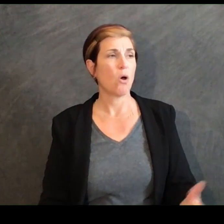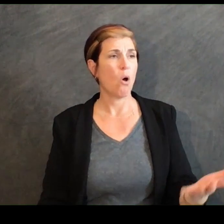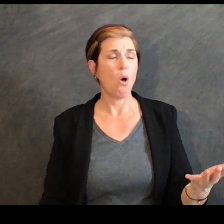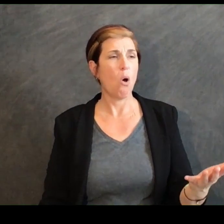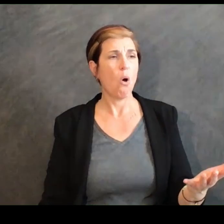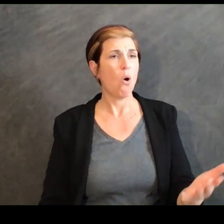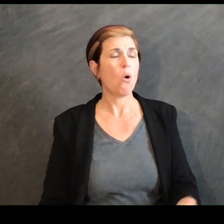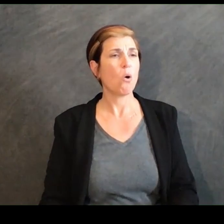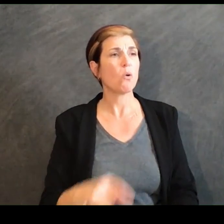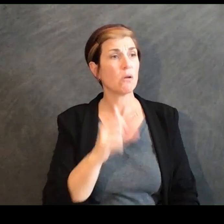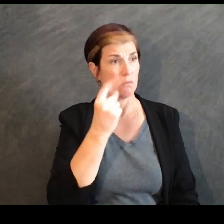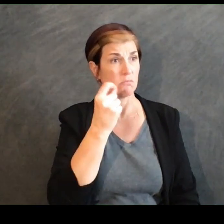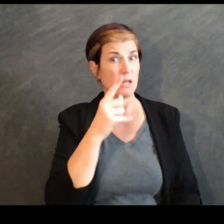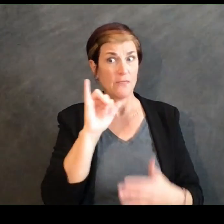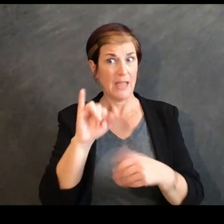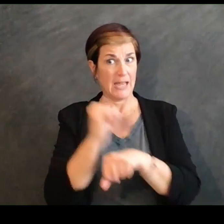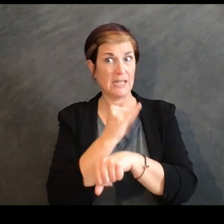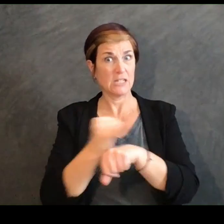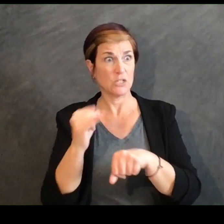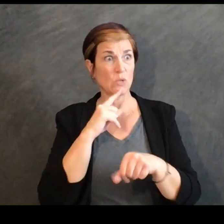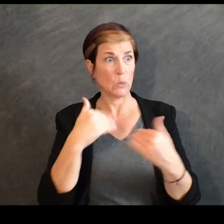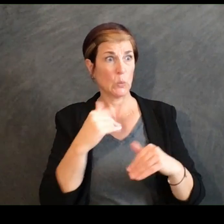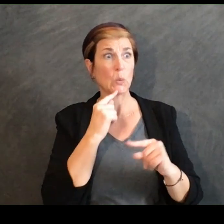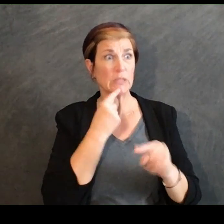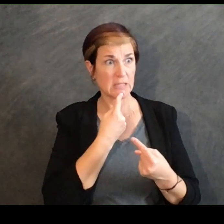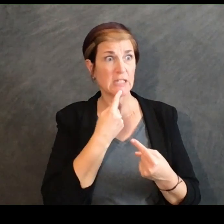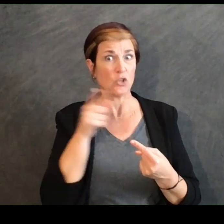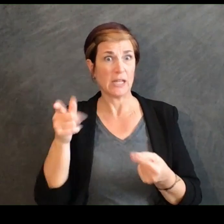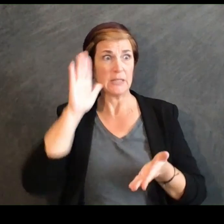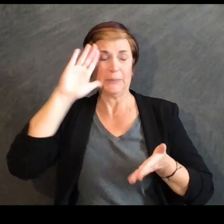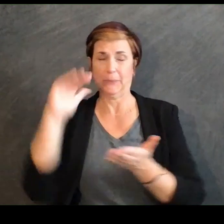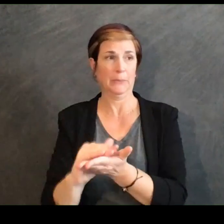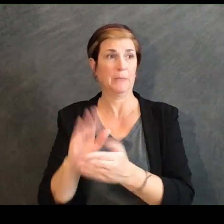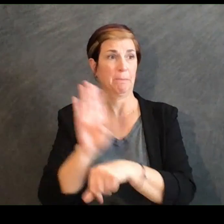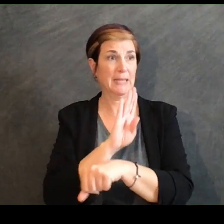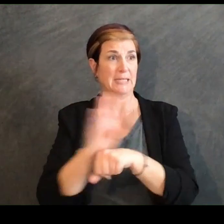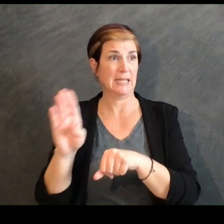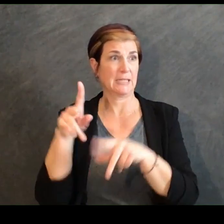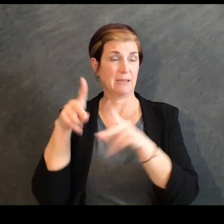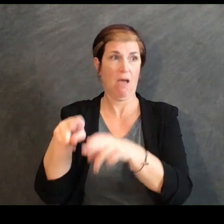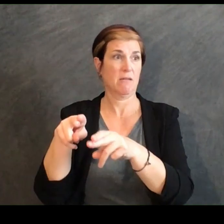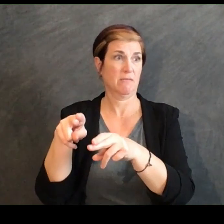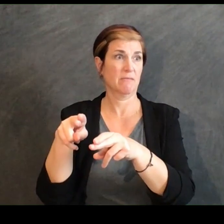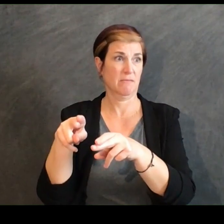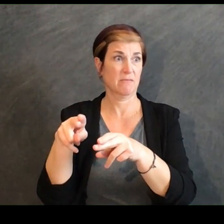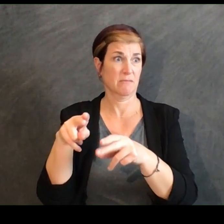badly impacted by what's going on with the virus and it's a great industry it's